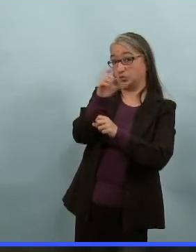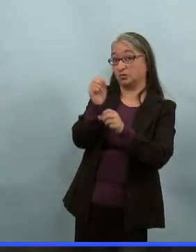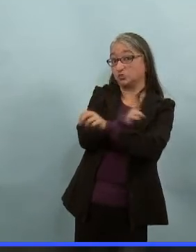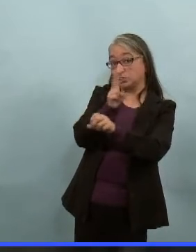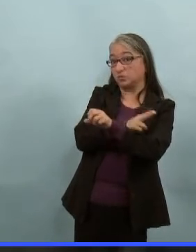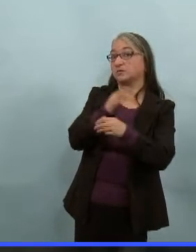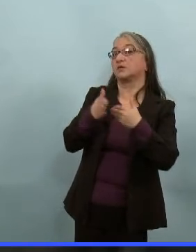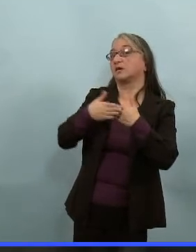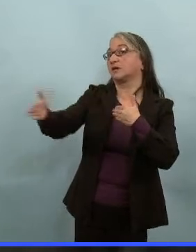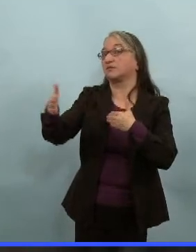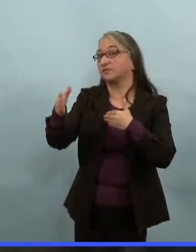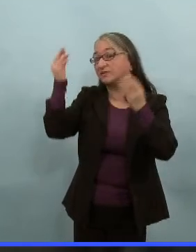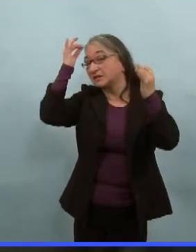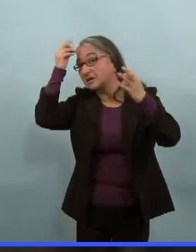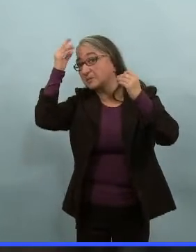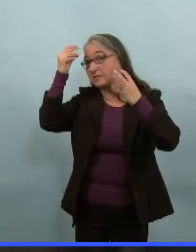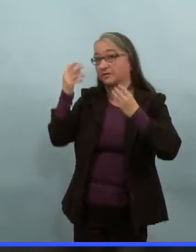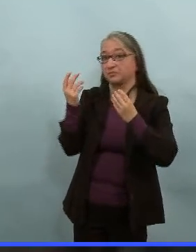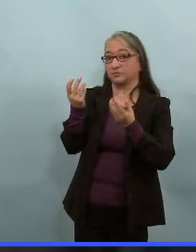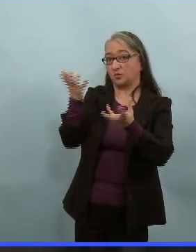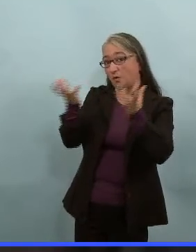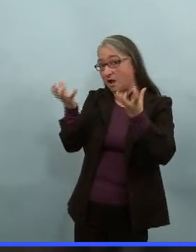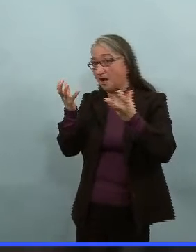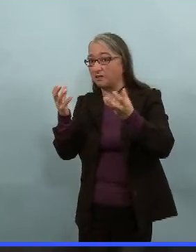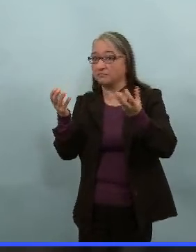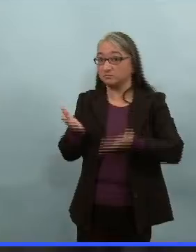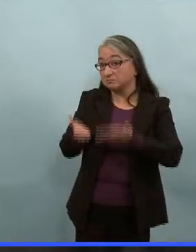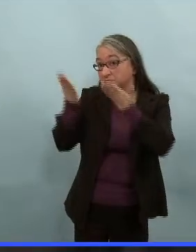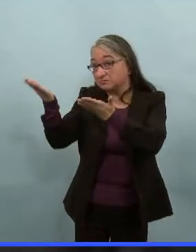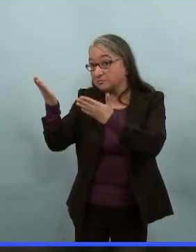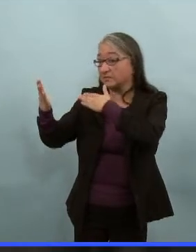recommendations are there and advice is there we will provide that to the public we do encourage